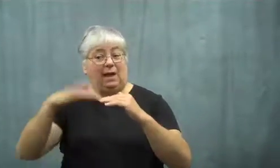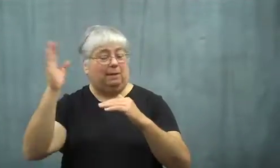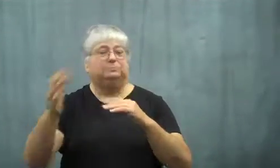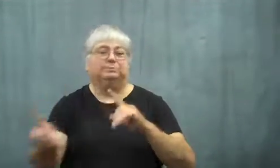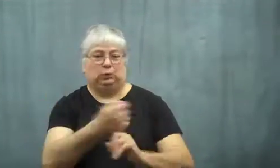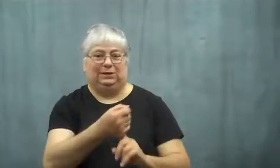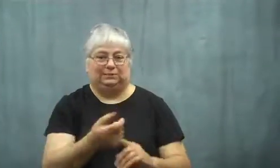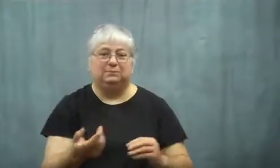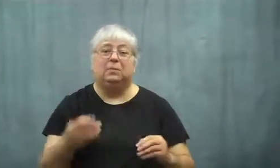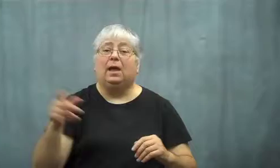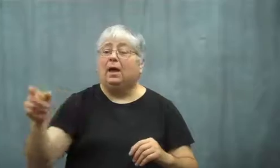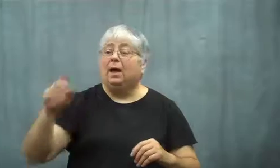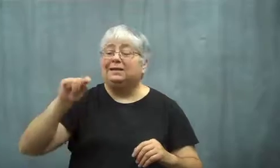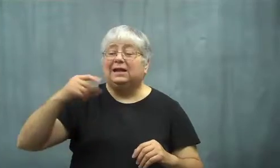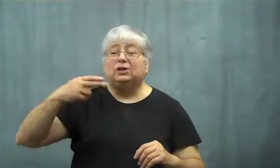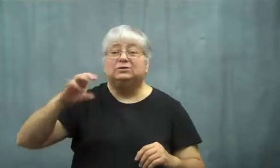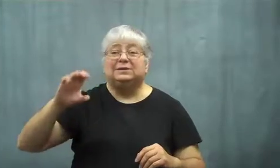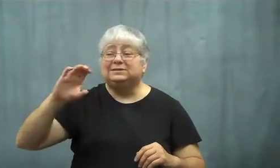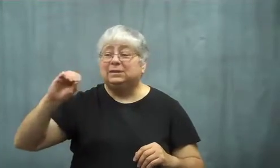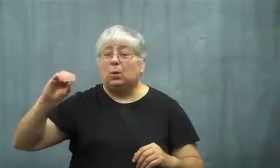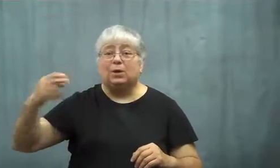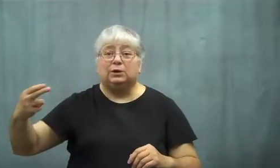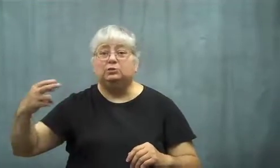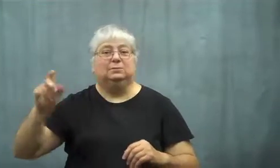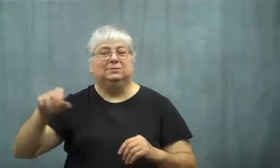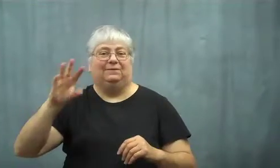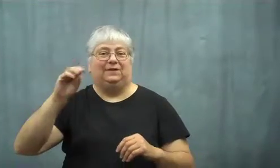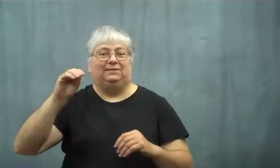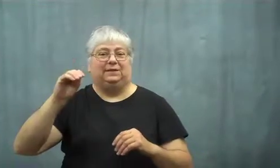Any more than that results in an arrest.